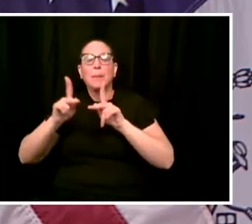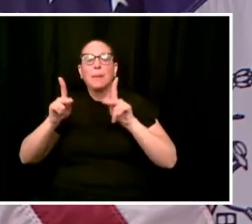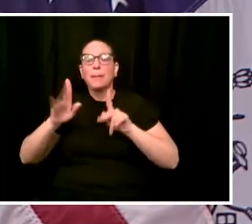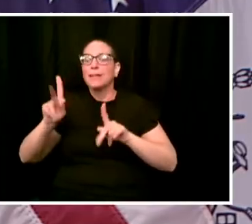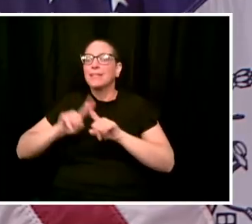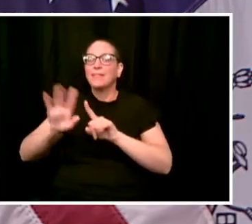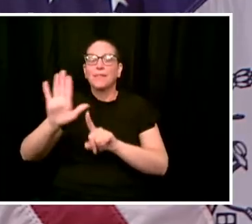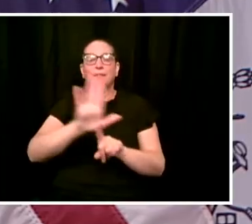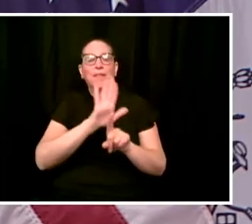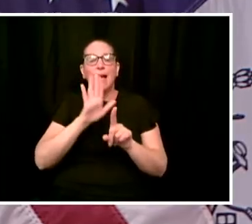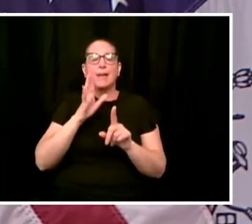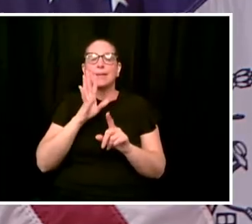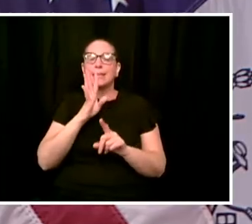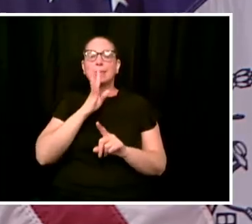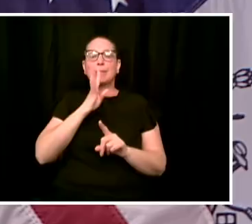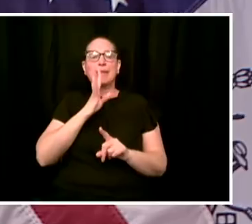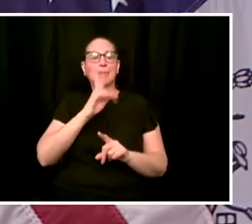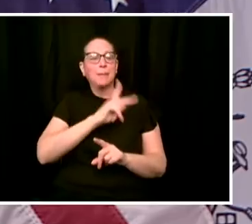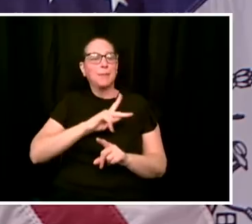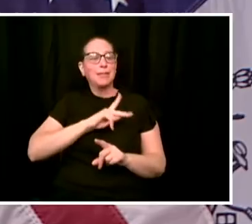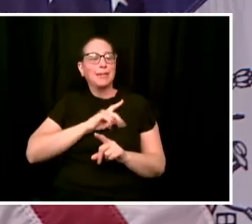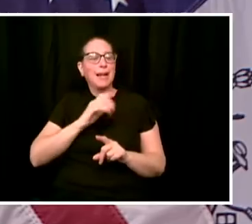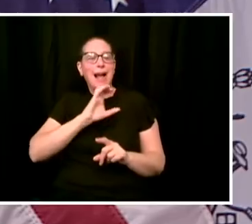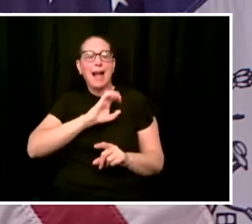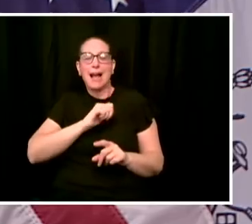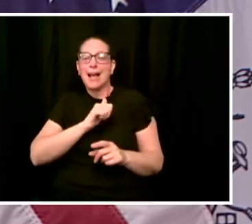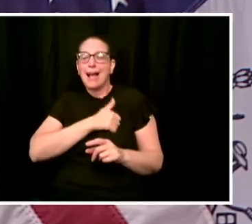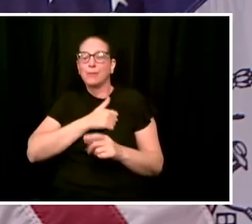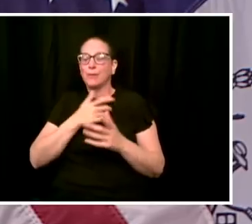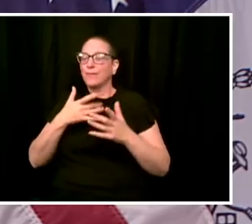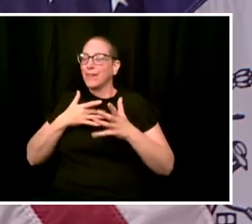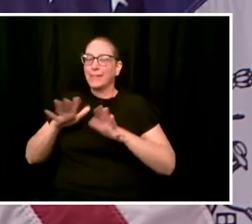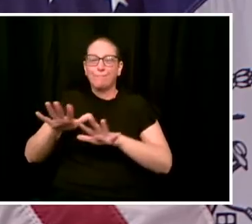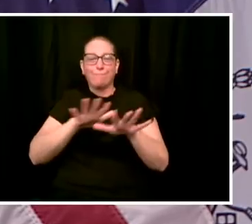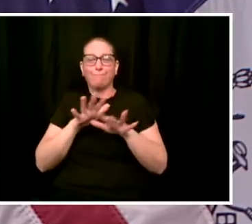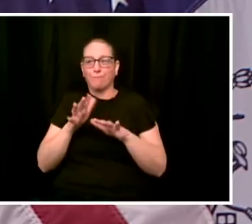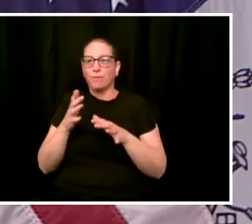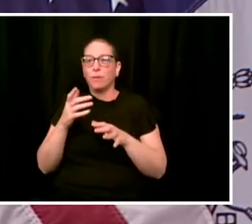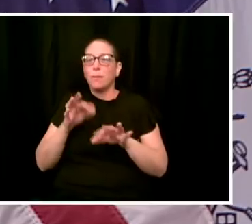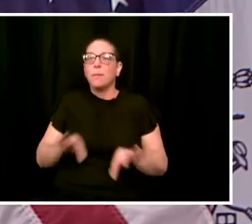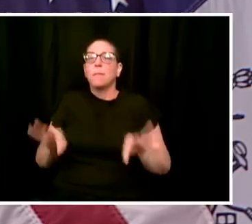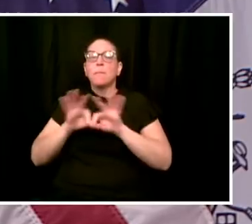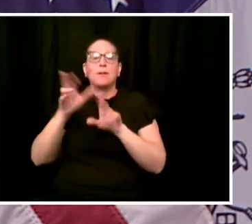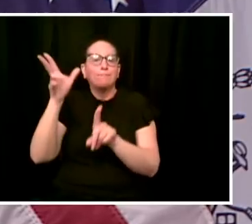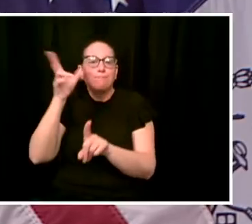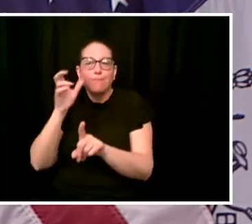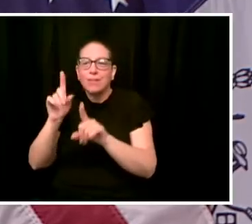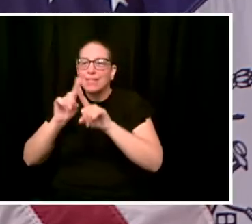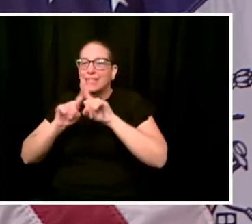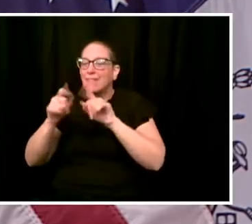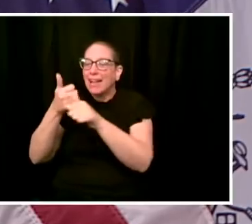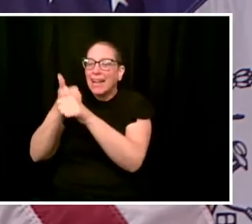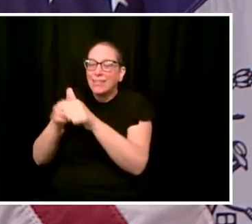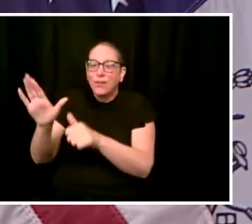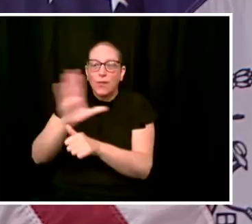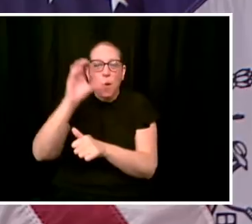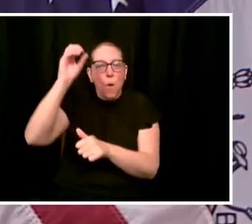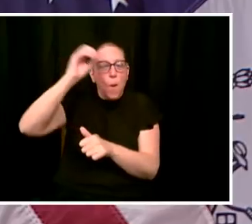OTHERS WILL BE MEOR NSESITIVE,